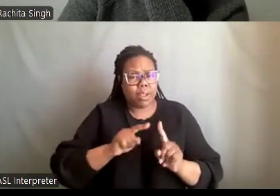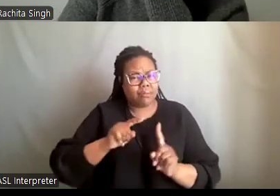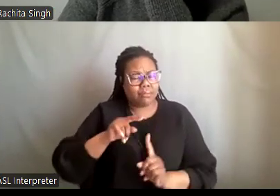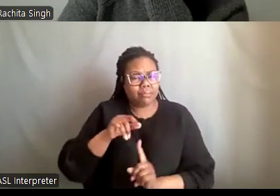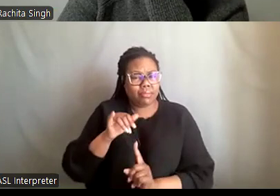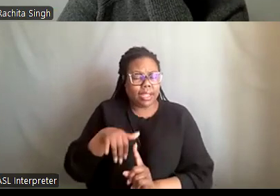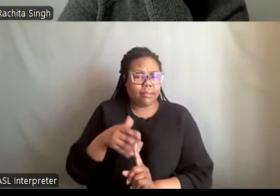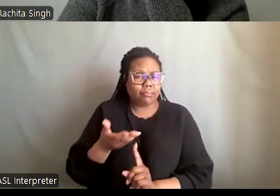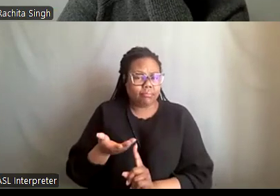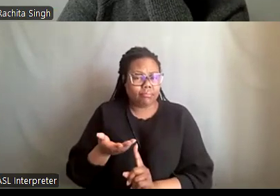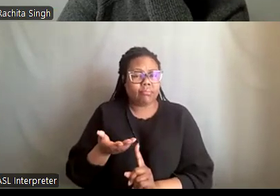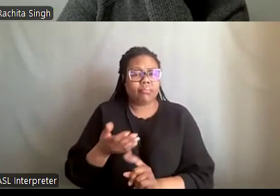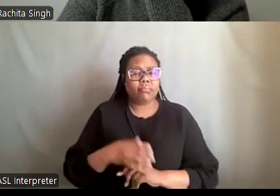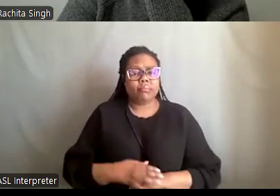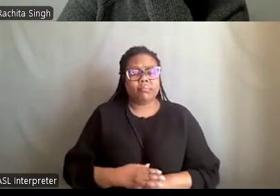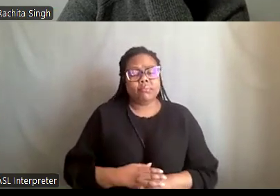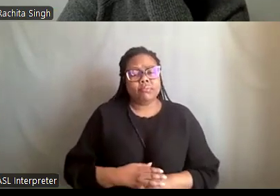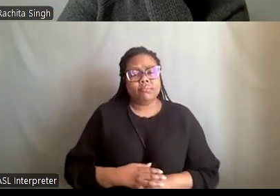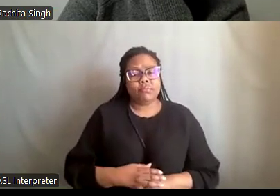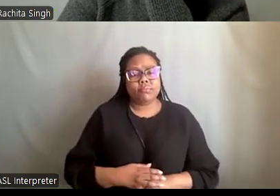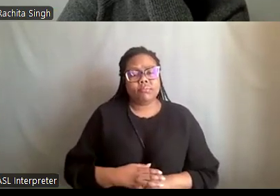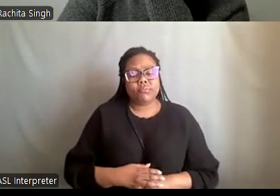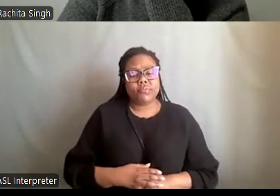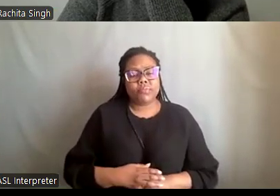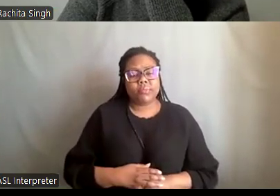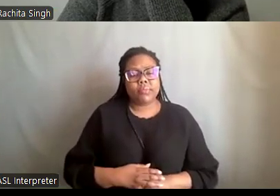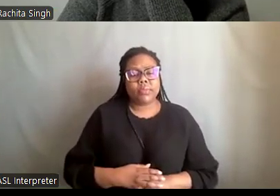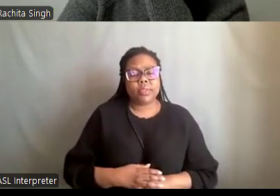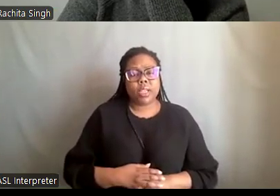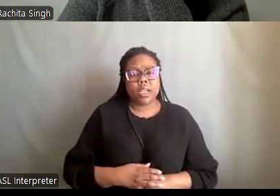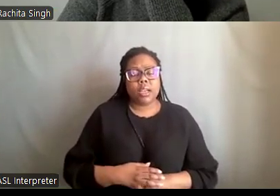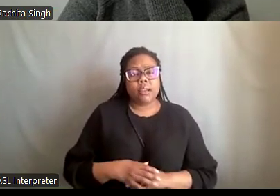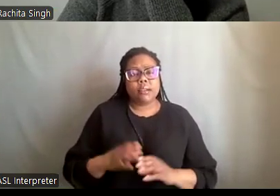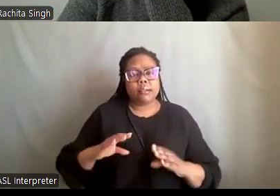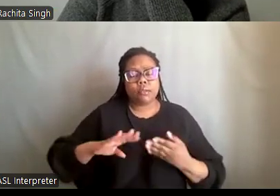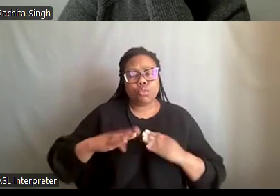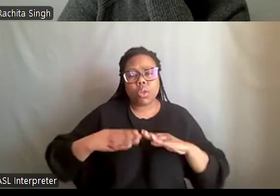into disability work but that' s what it is.